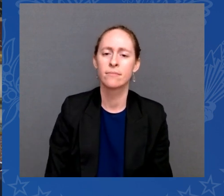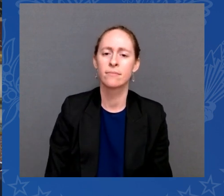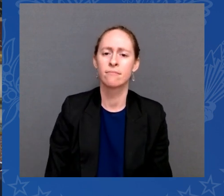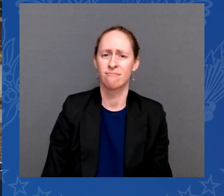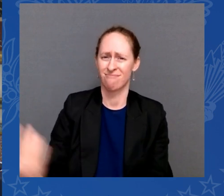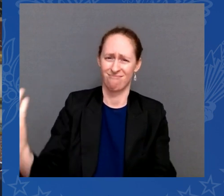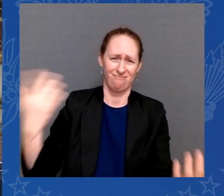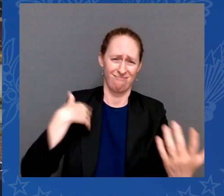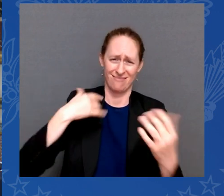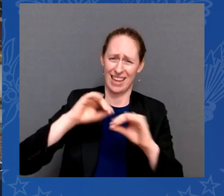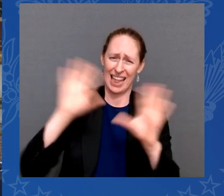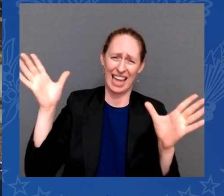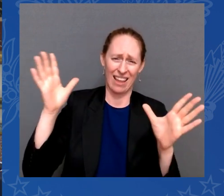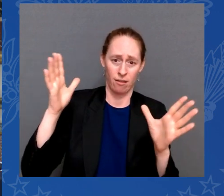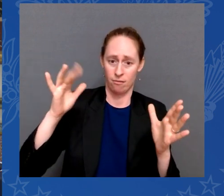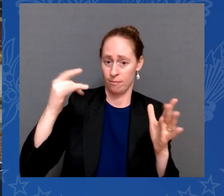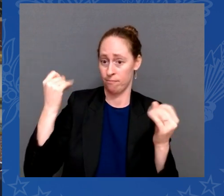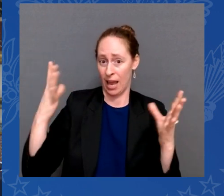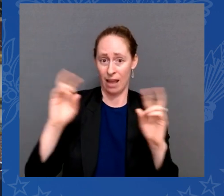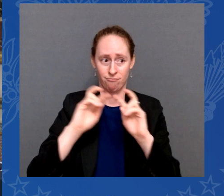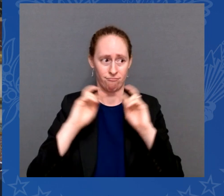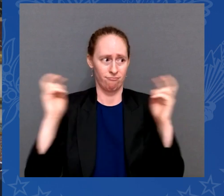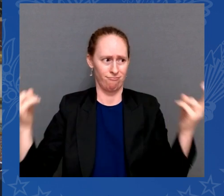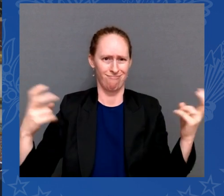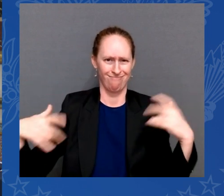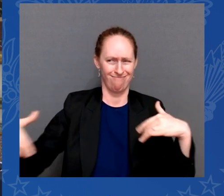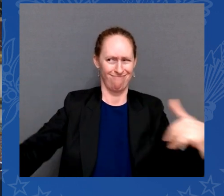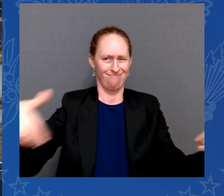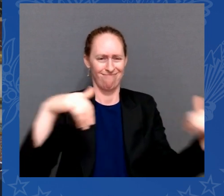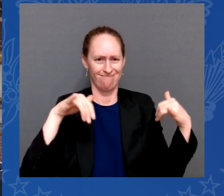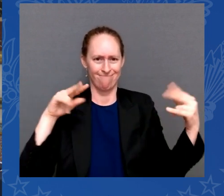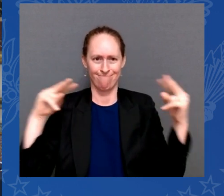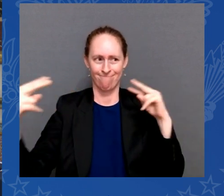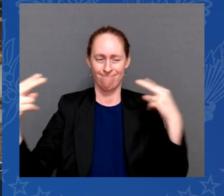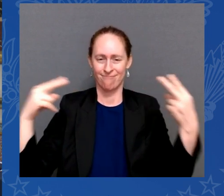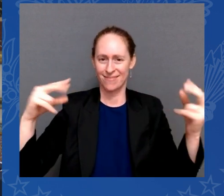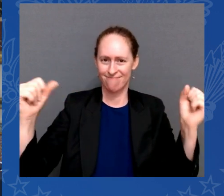that we trust the judgment of the women of America